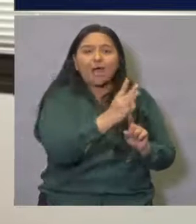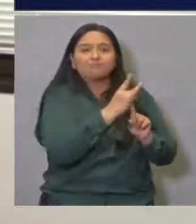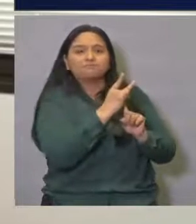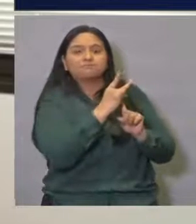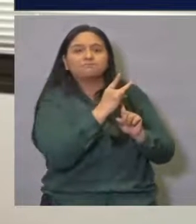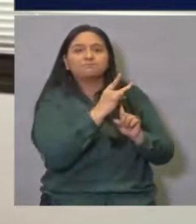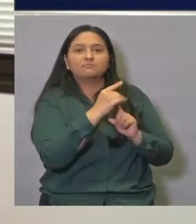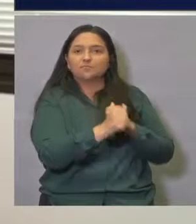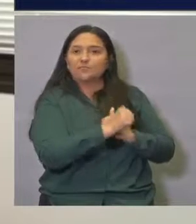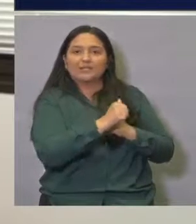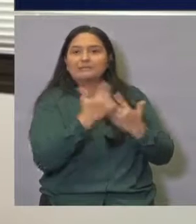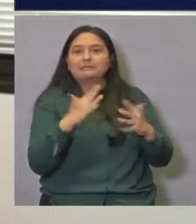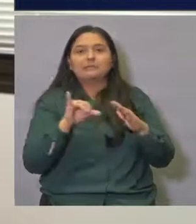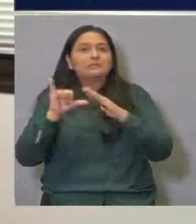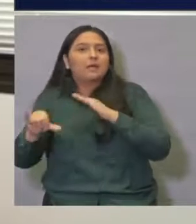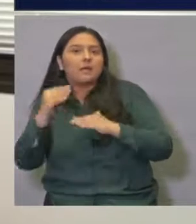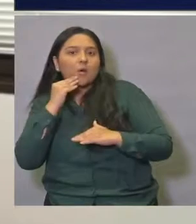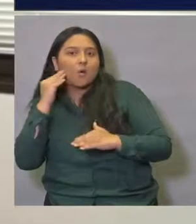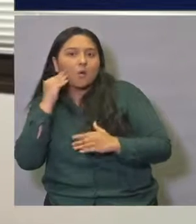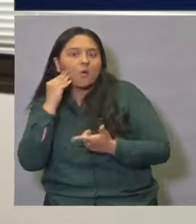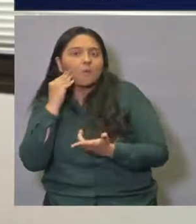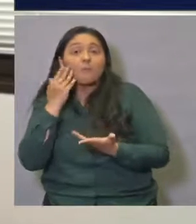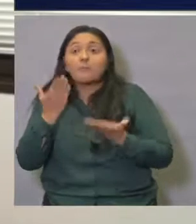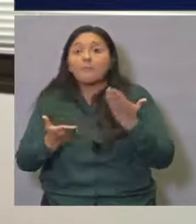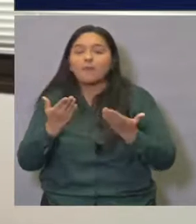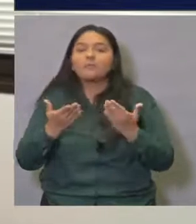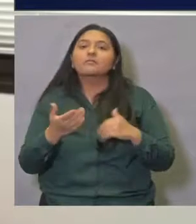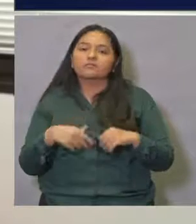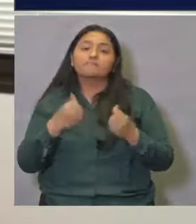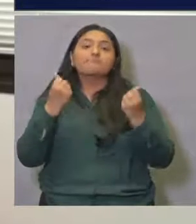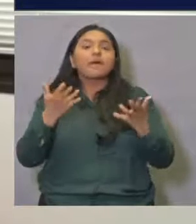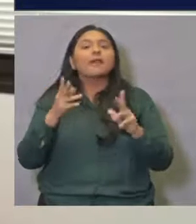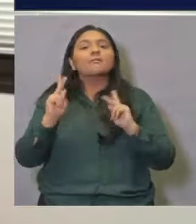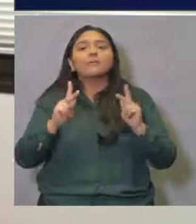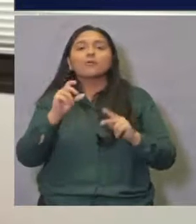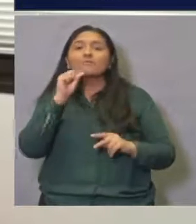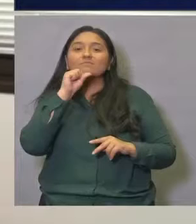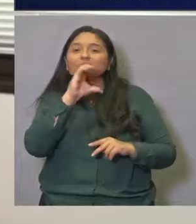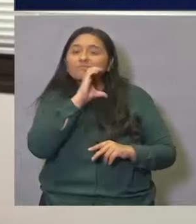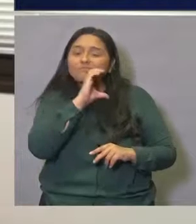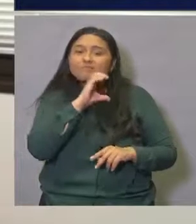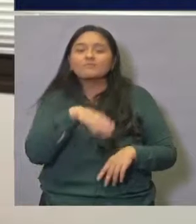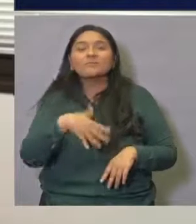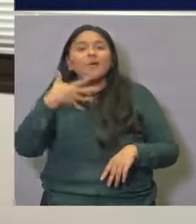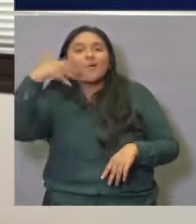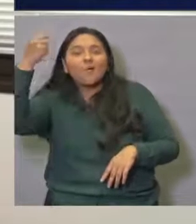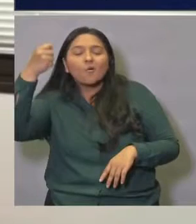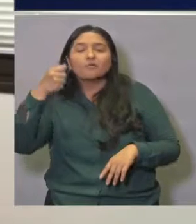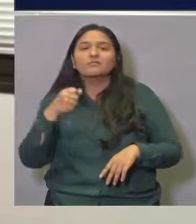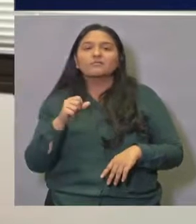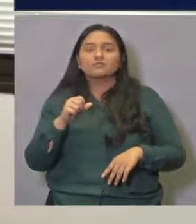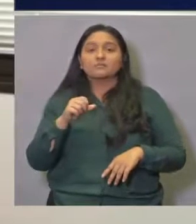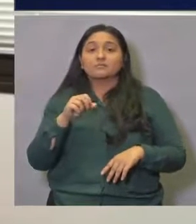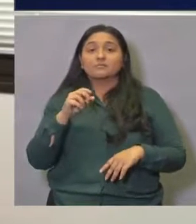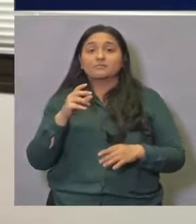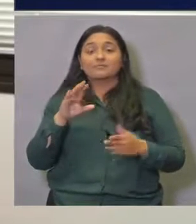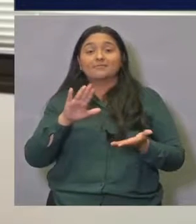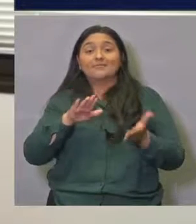ESTÁN AFINADOS EN CASA Y PUEDEN TENER DISCAPACIDADES QUE